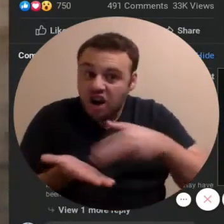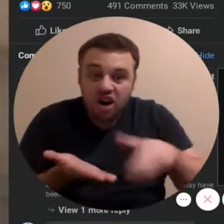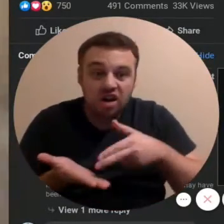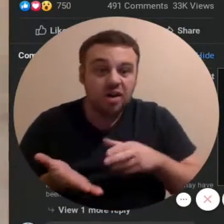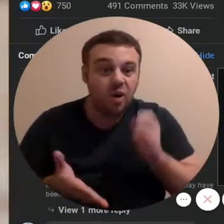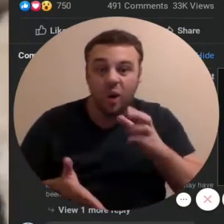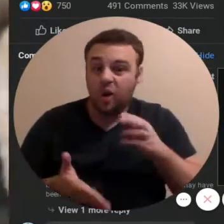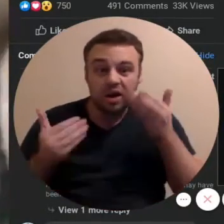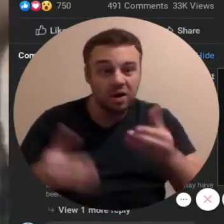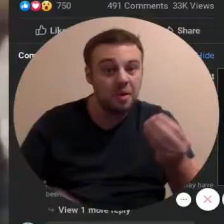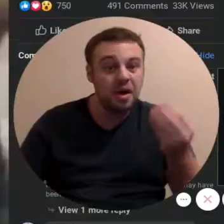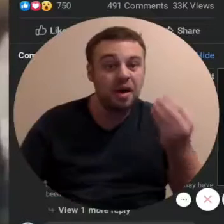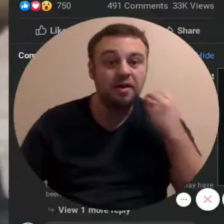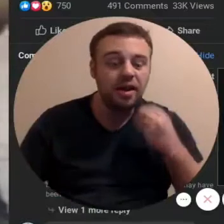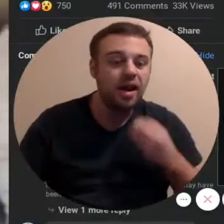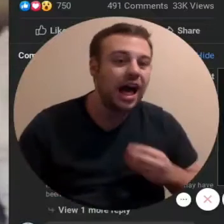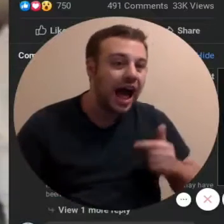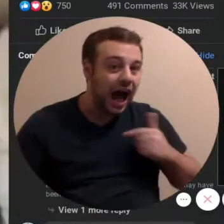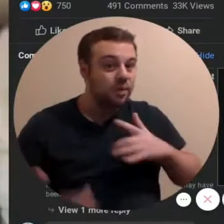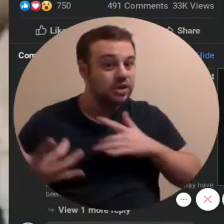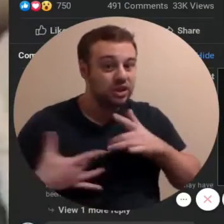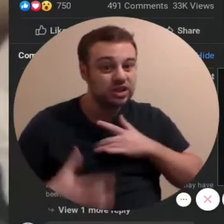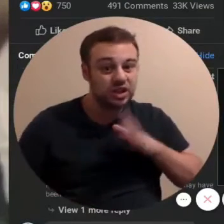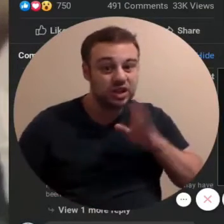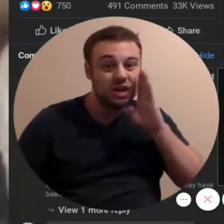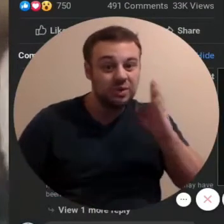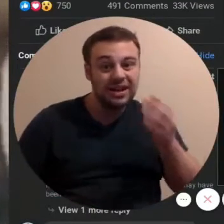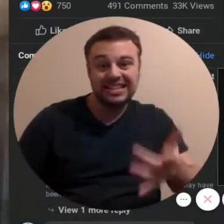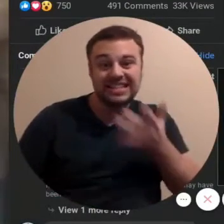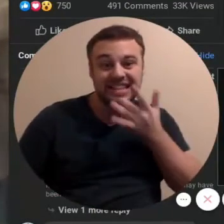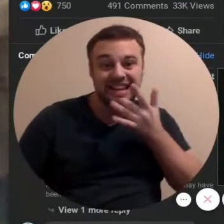Julie: Just took a little nibble. I was nervous it was going to taste like dog food, but it does not. Erica: You guys, I know the video is freezing.